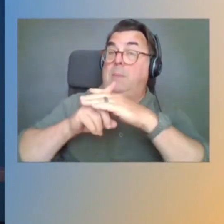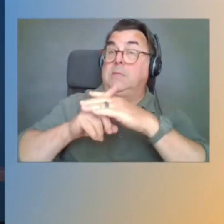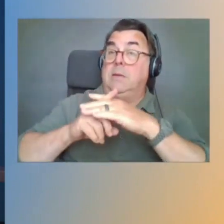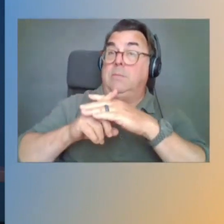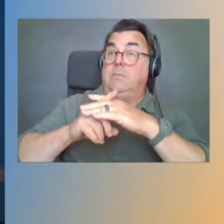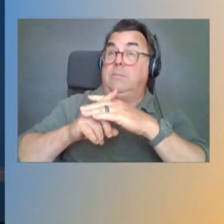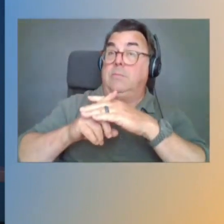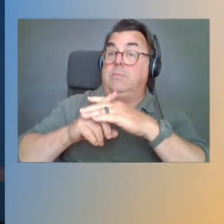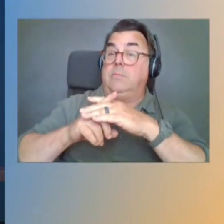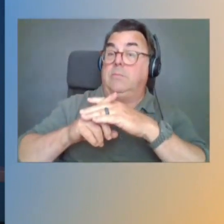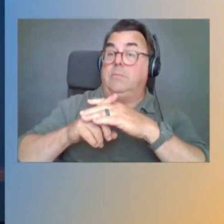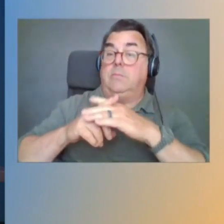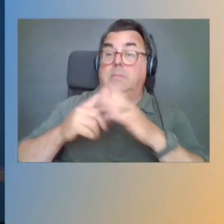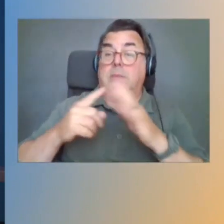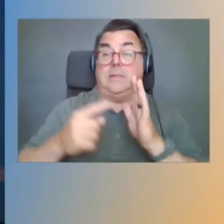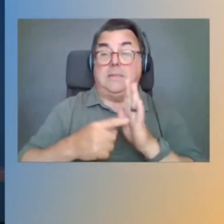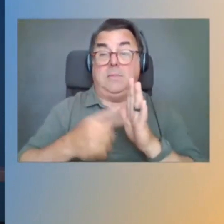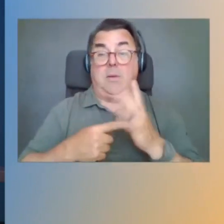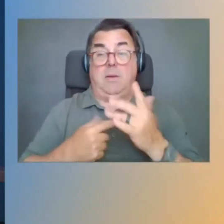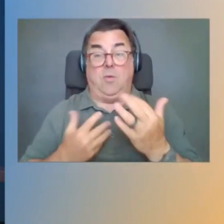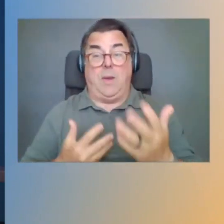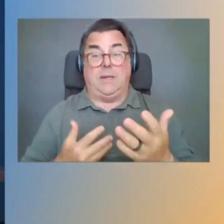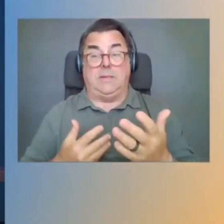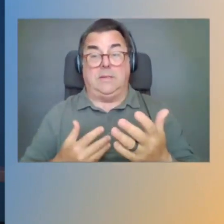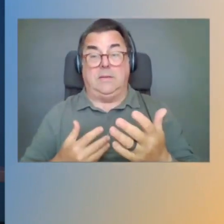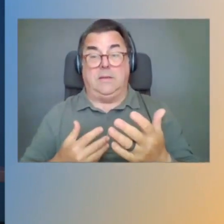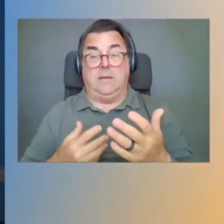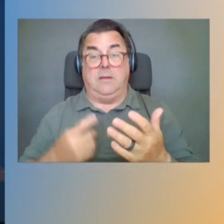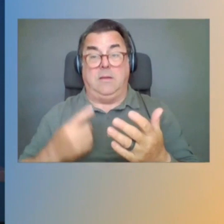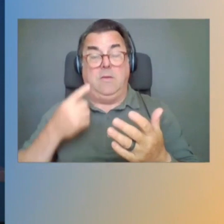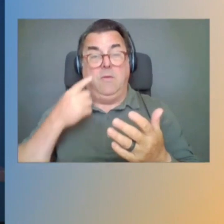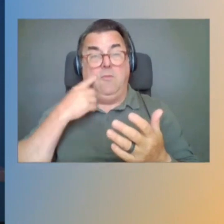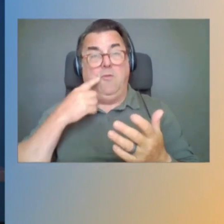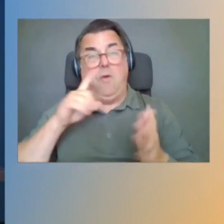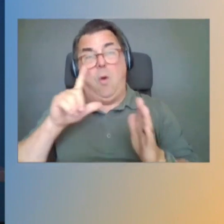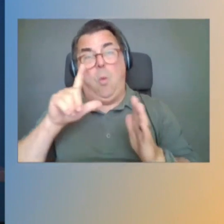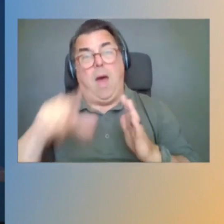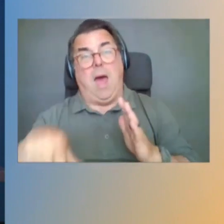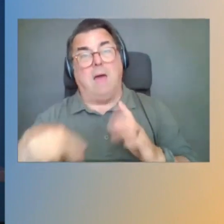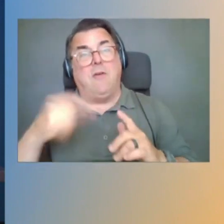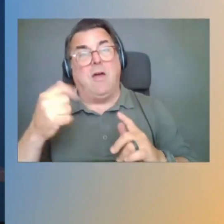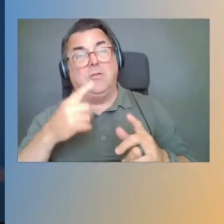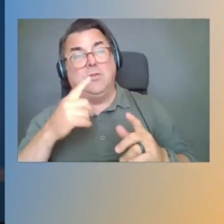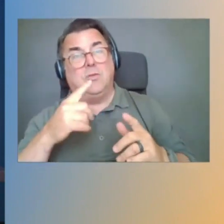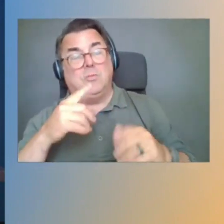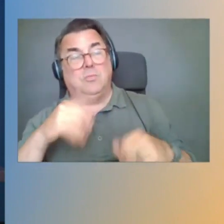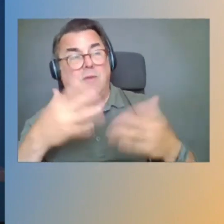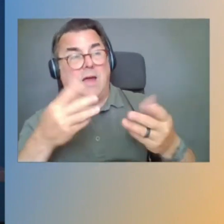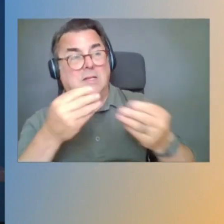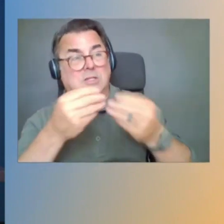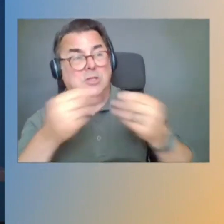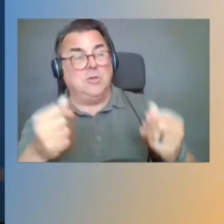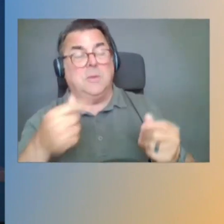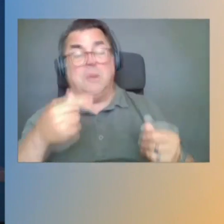sometimes we have to wait a while for other processor vendors to react and provide solutions. With Graviton, we have full control,